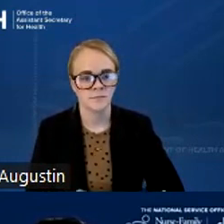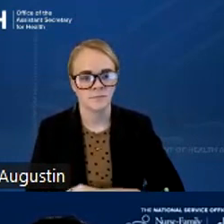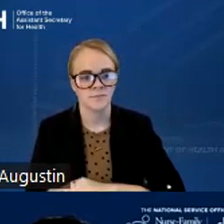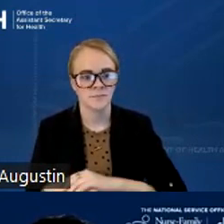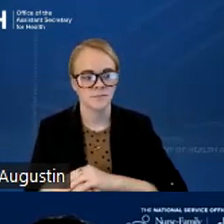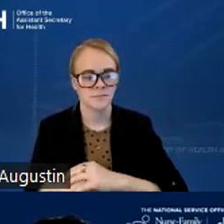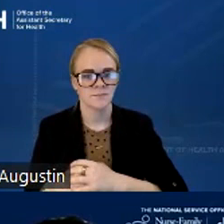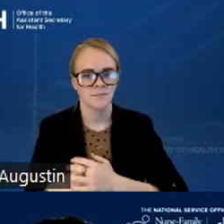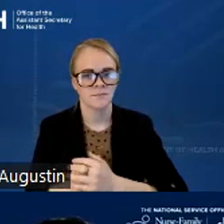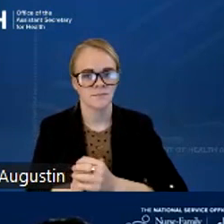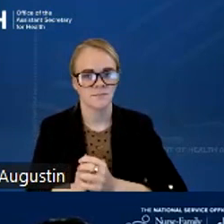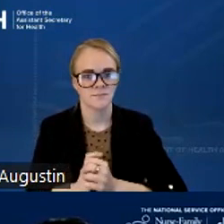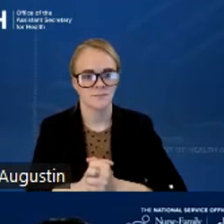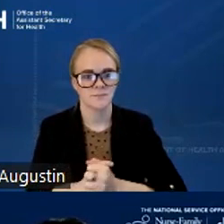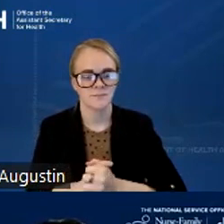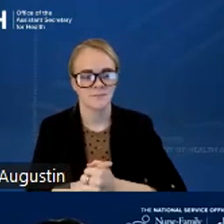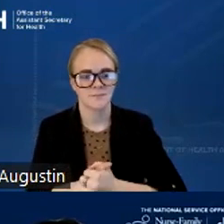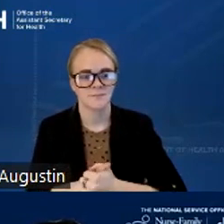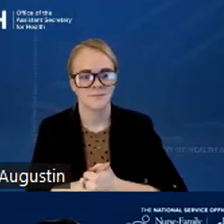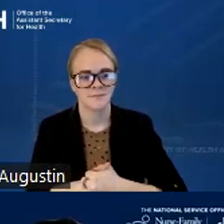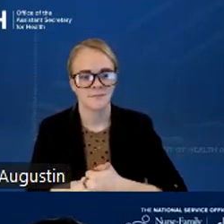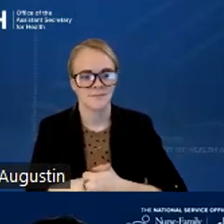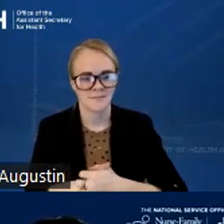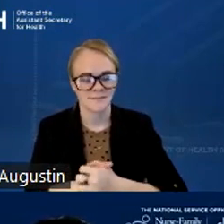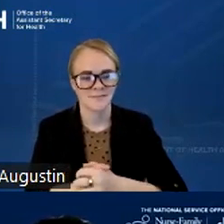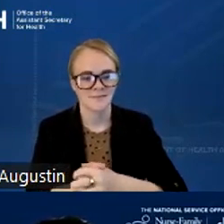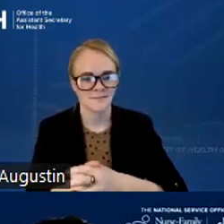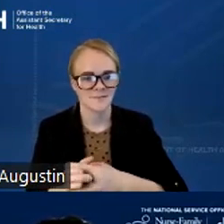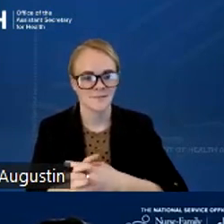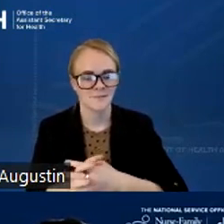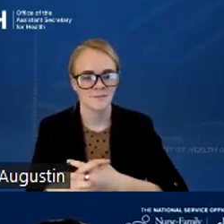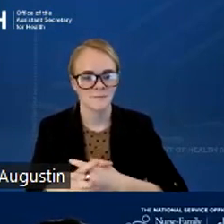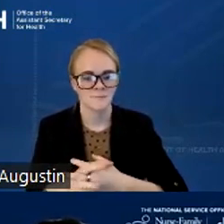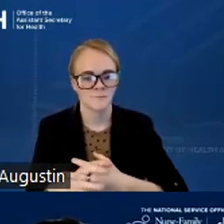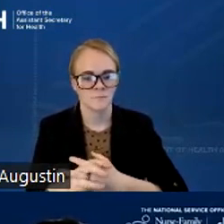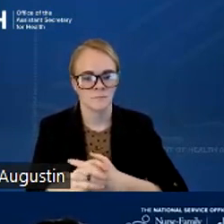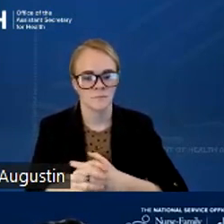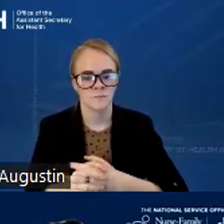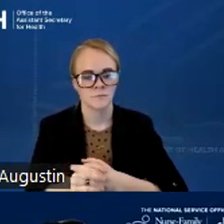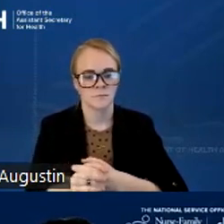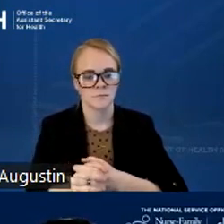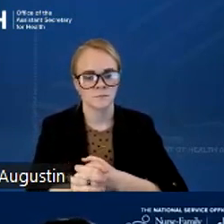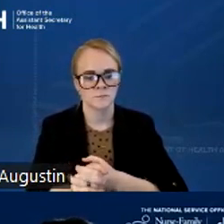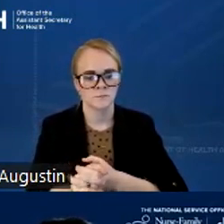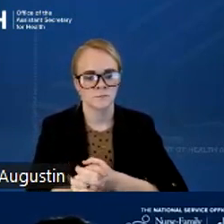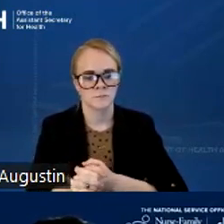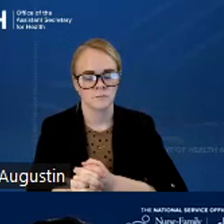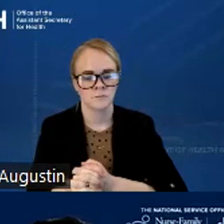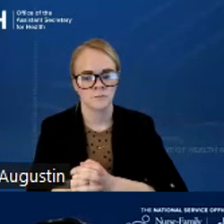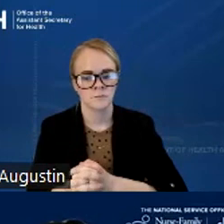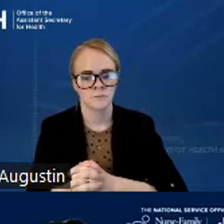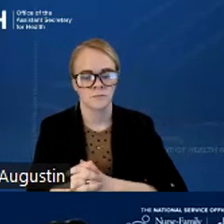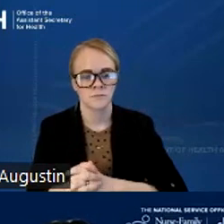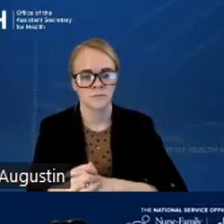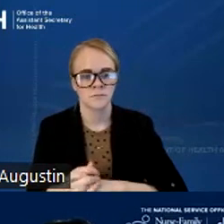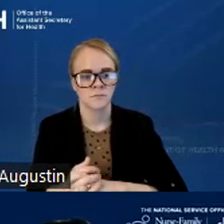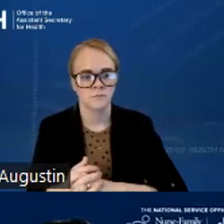the principles, only as small change is necessary. We're definitely as proud to that. I do want to just talk a little bit or